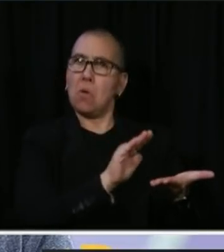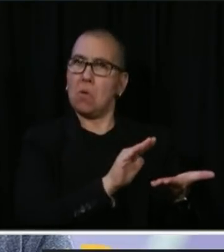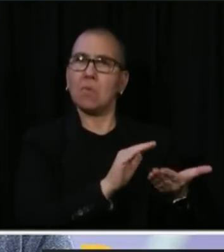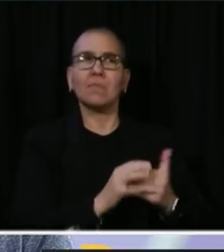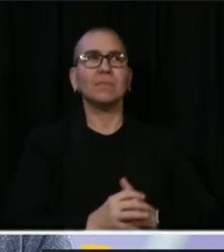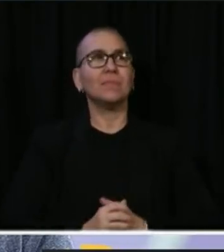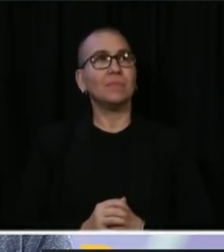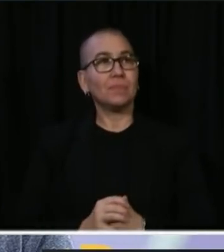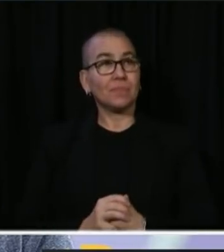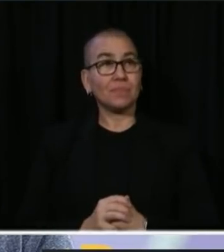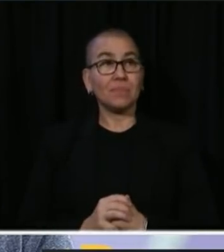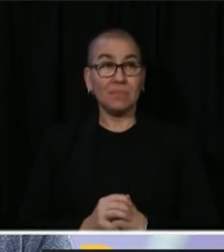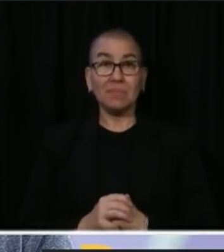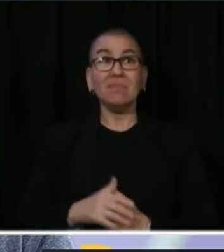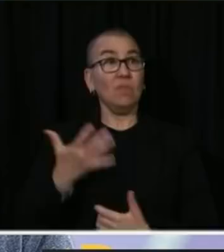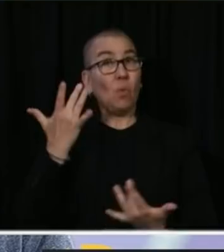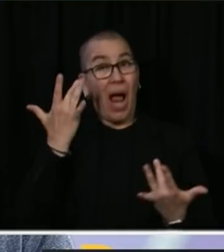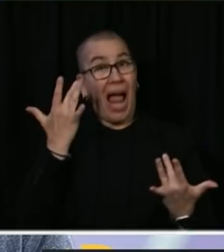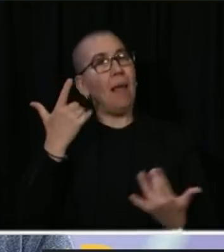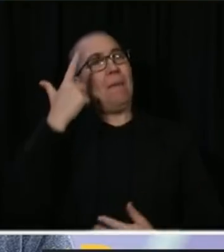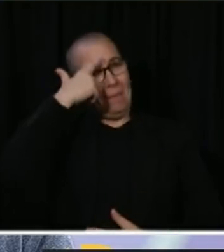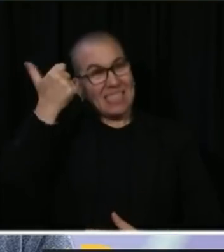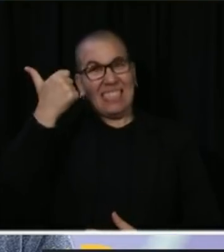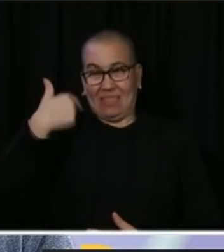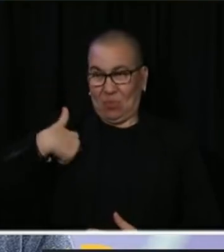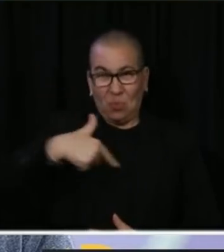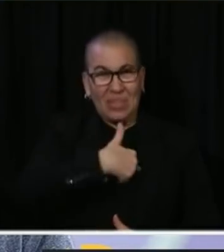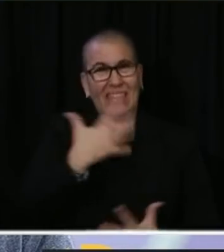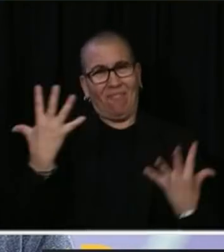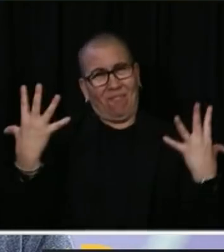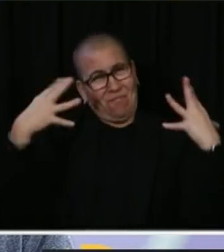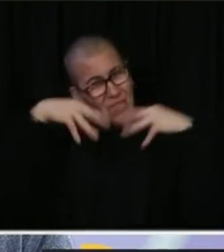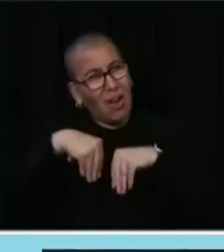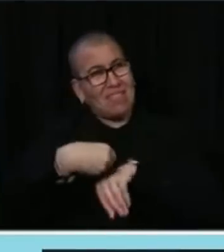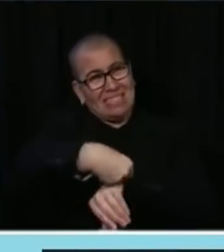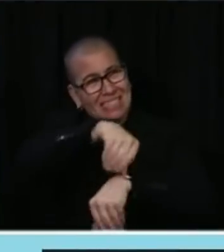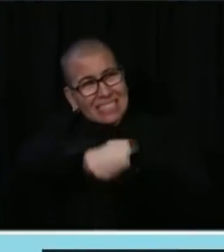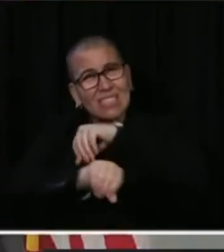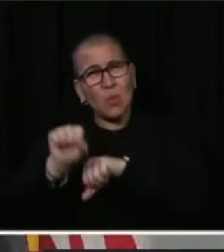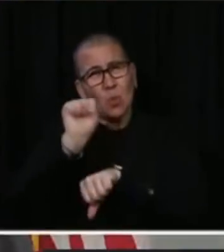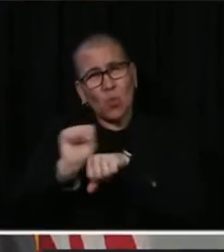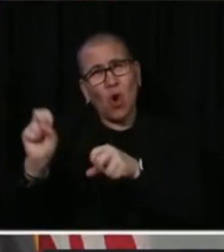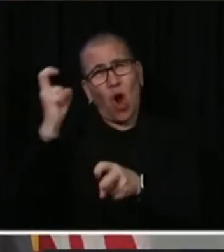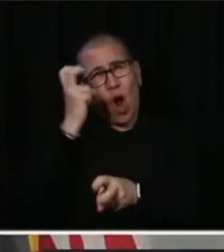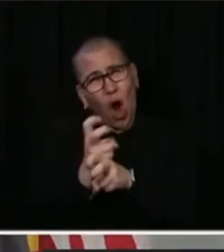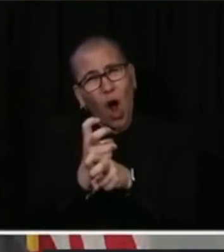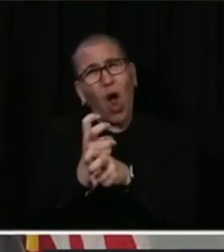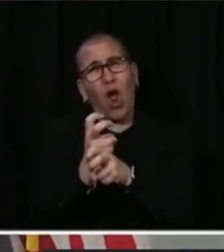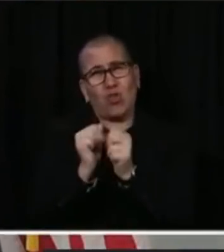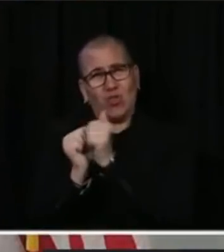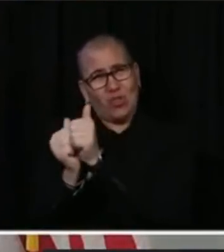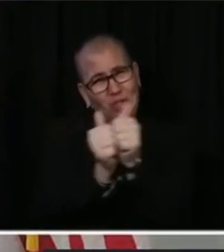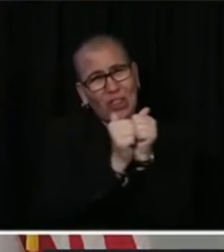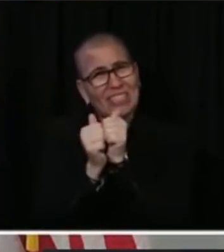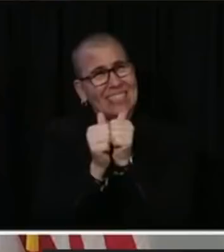AND CASES THAT WE HAVE AND THE ONE THAT MATTERS THE MOST IS THE FEWEST DEATHS AMONG THE STATES OF ANY SIZE.